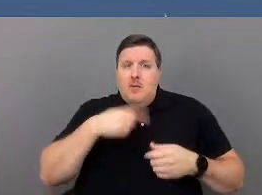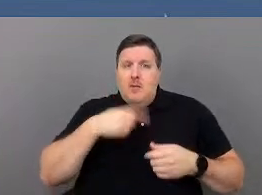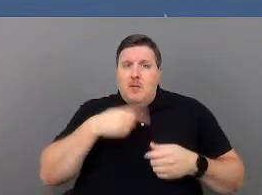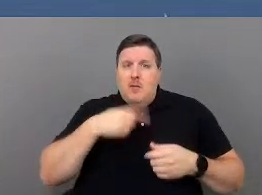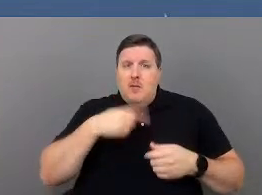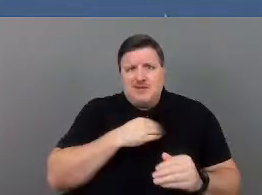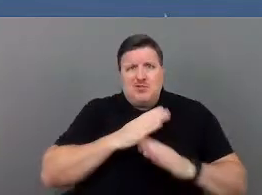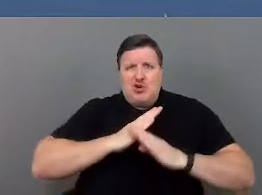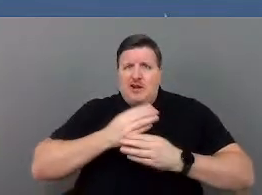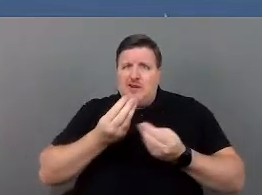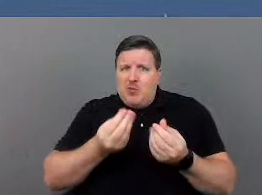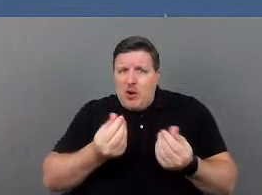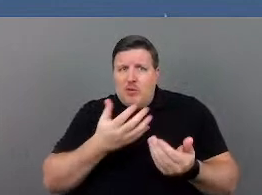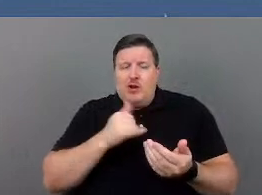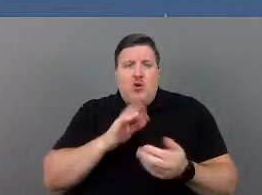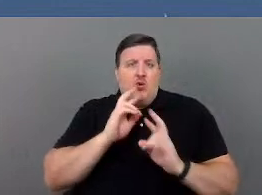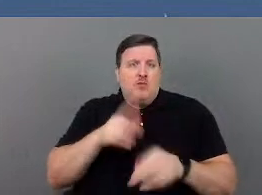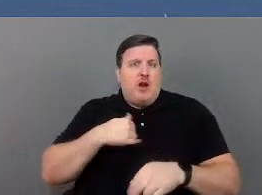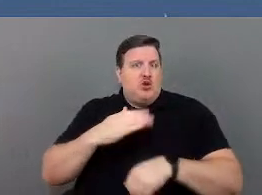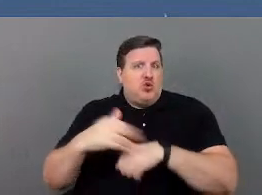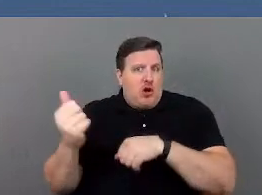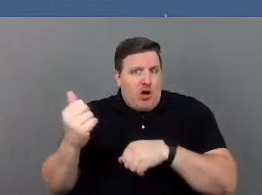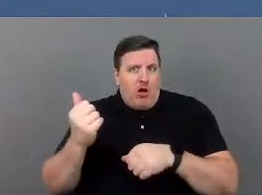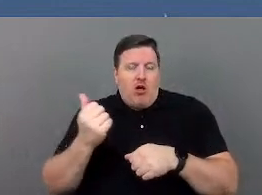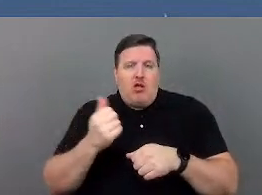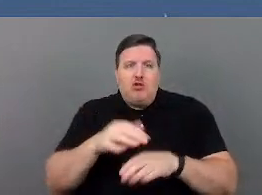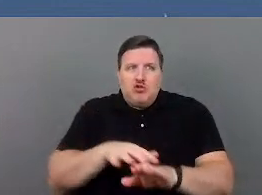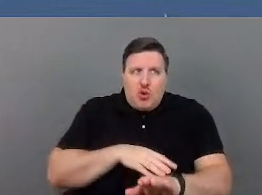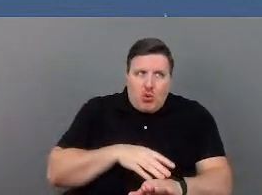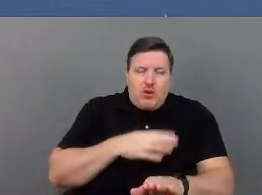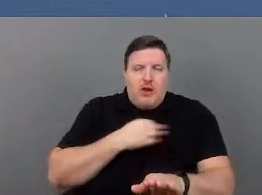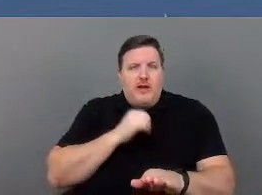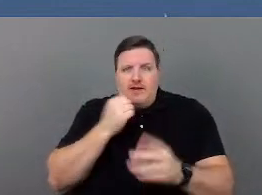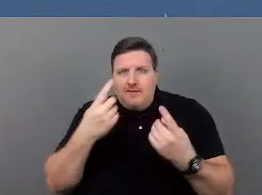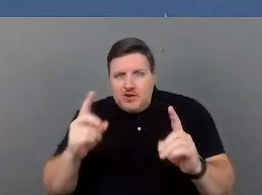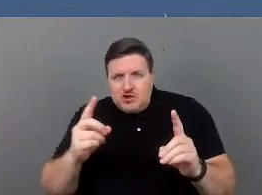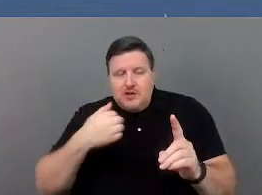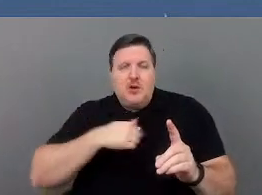AGREED THIS PAST YEAR THAT WE NEED TO CHANGE OUR NEARLY ALL OF OUR ELECTED LEADERS AND THE GENERAL PUBLIC